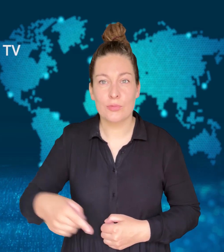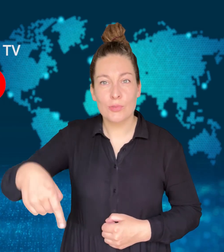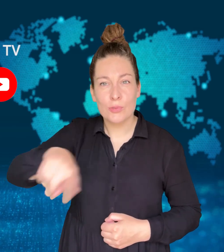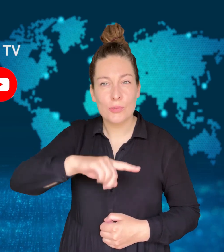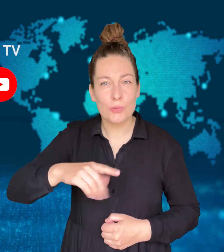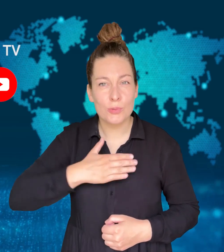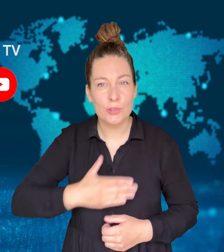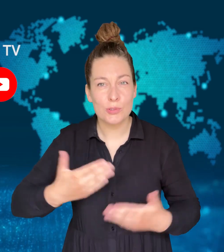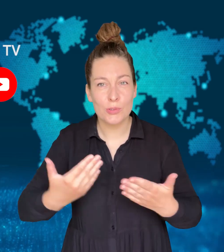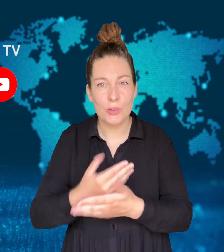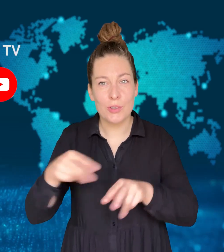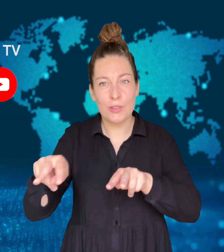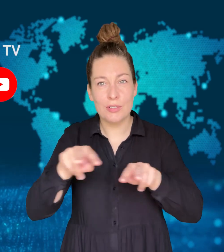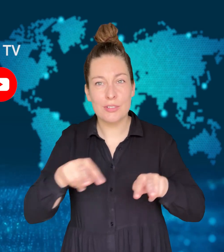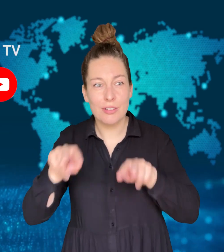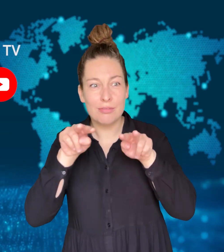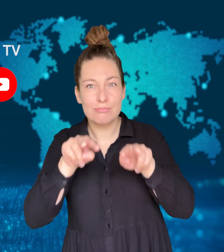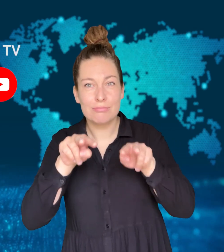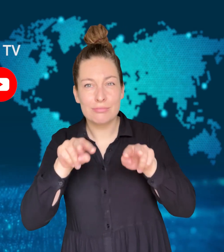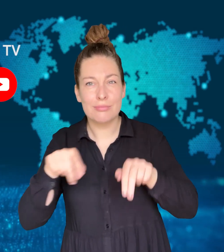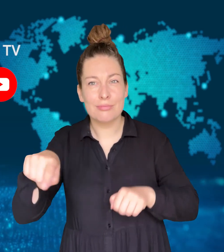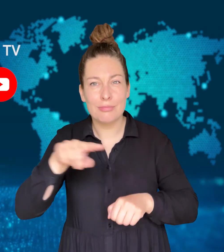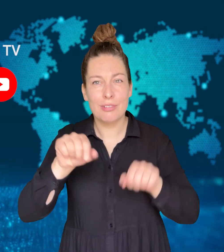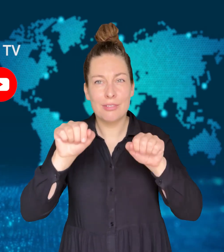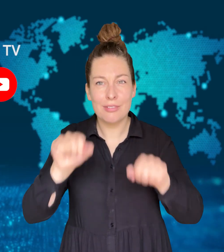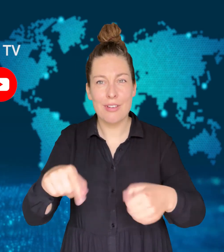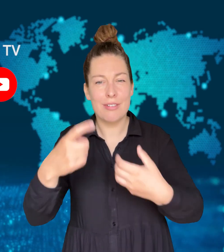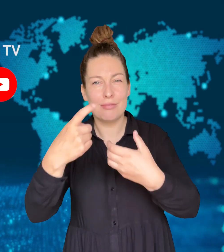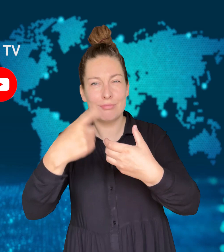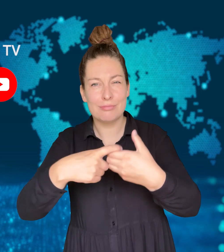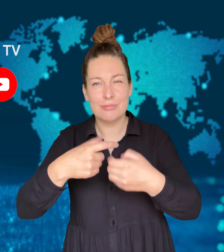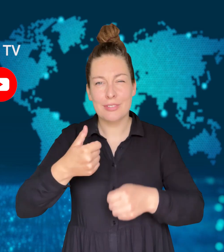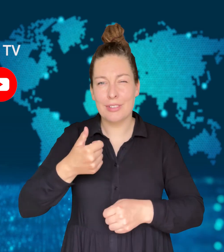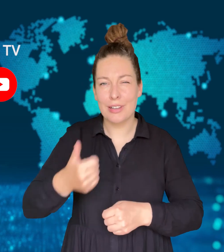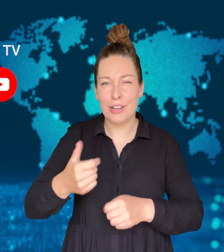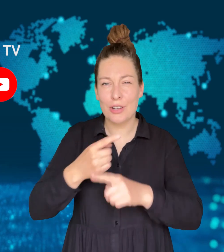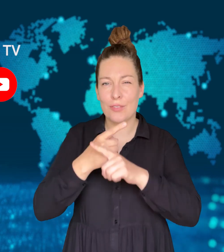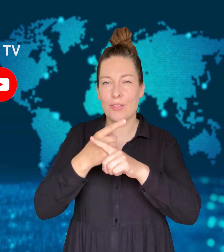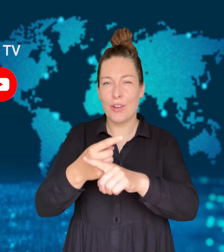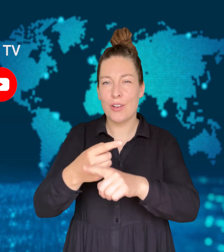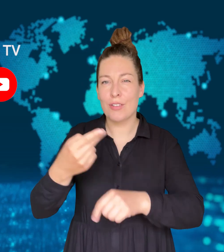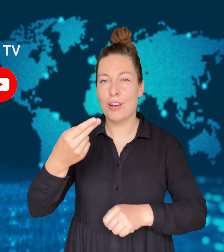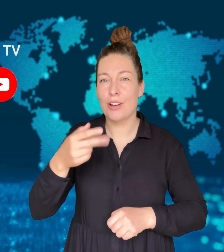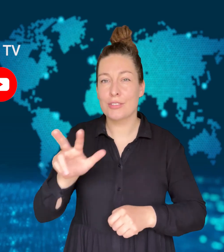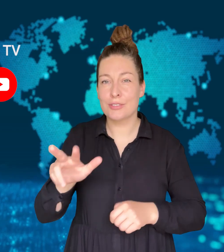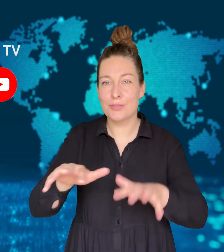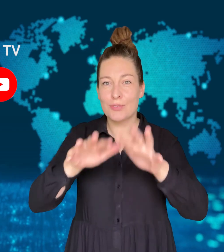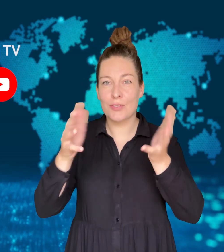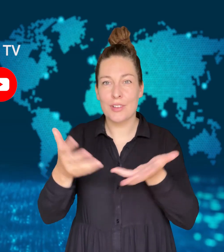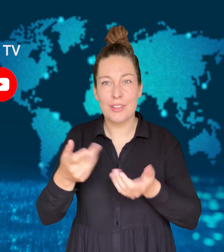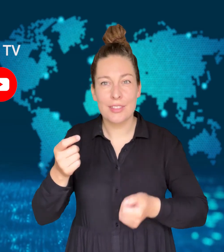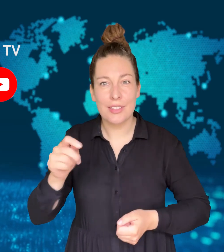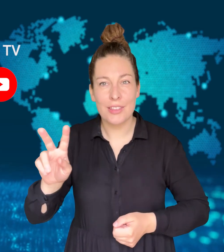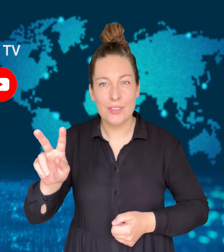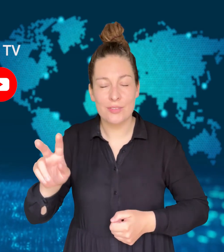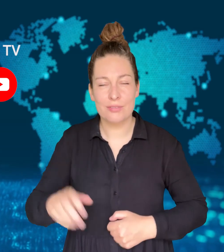Don't forget to subscribe, like, and follow H3 World TV to get new video updates!